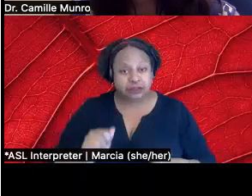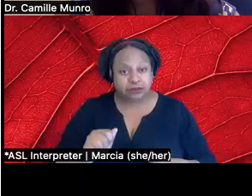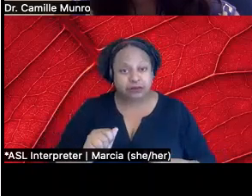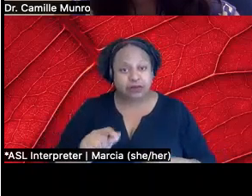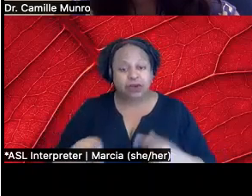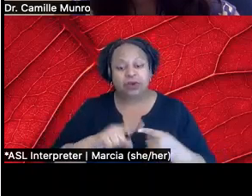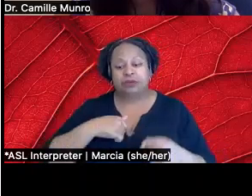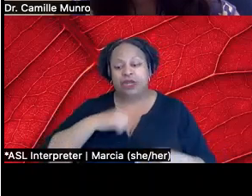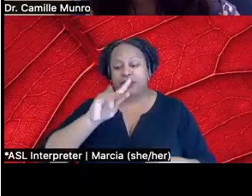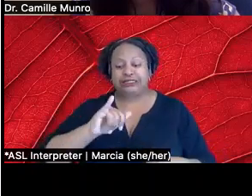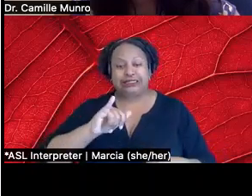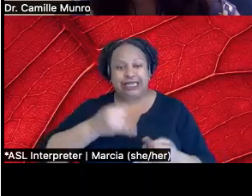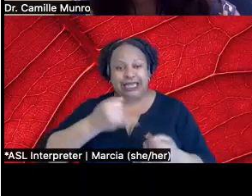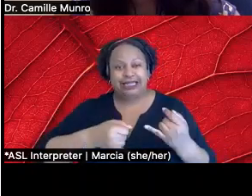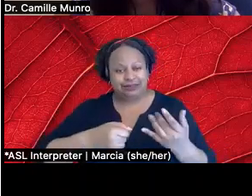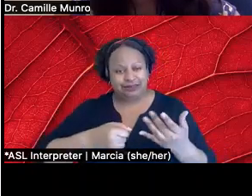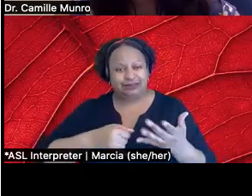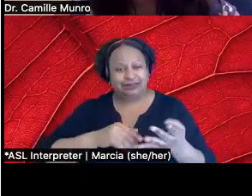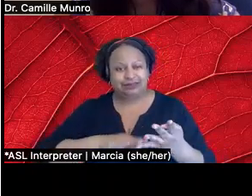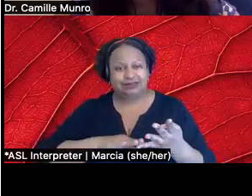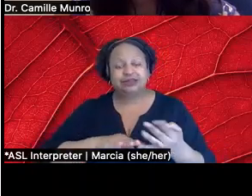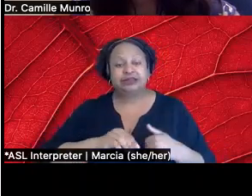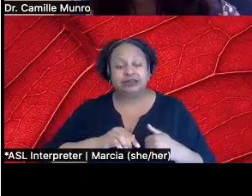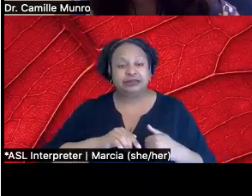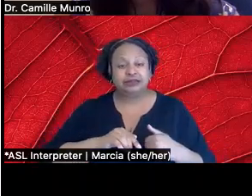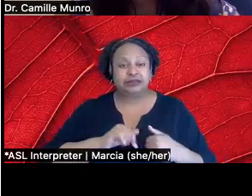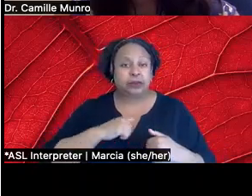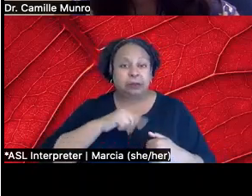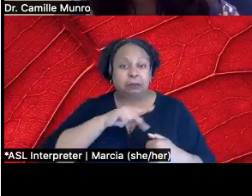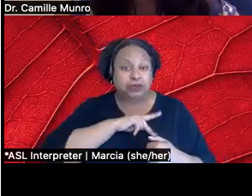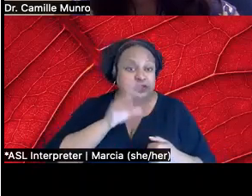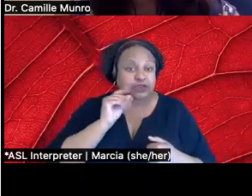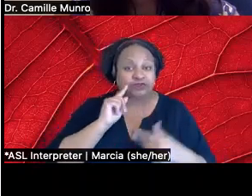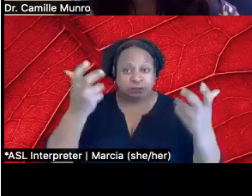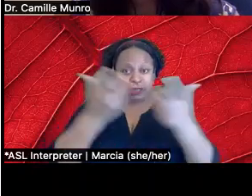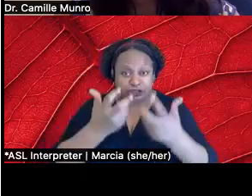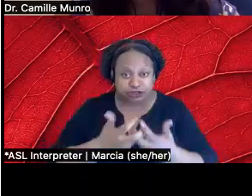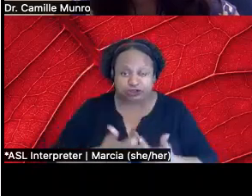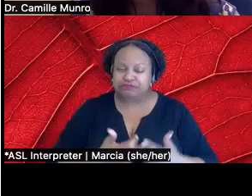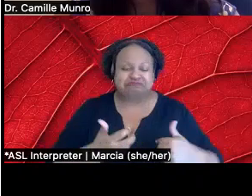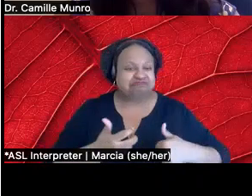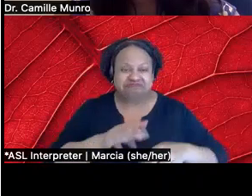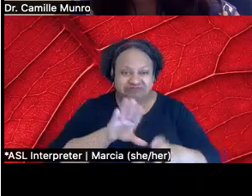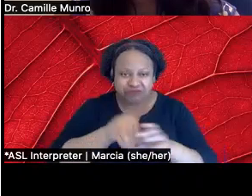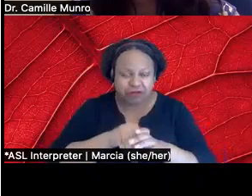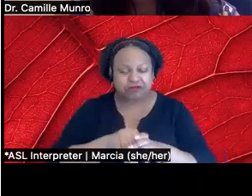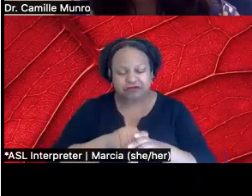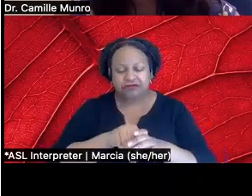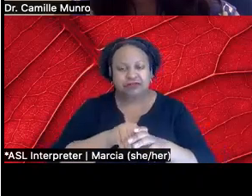can't speak to it at all personally prior to that, but you know, all these medical students